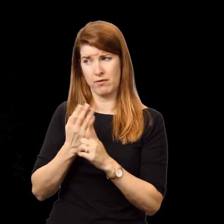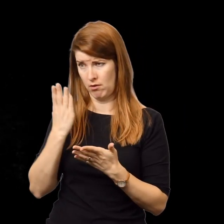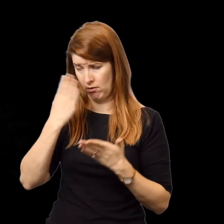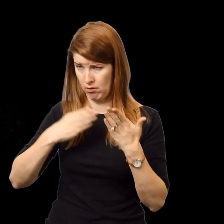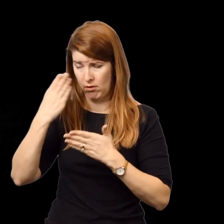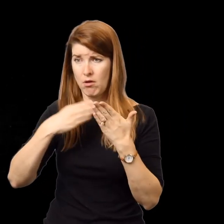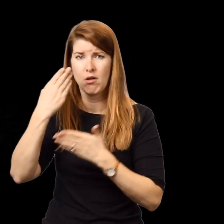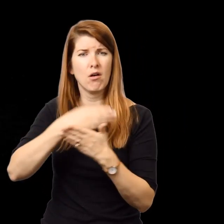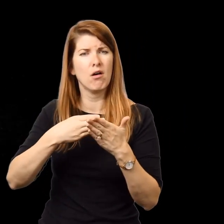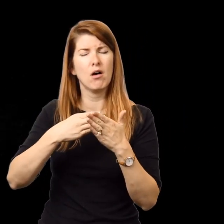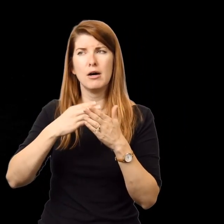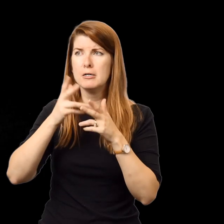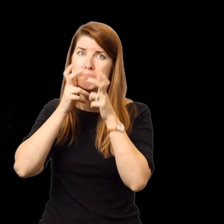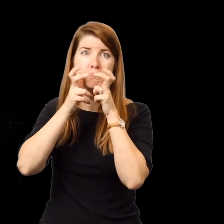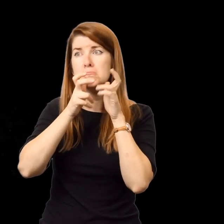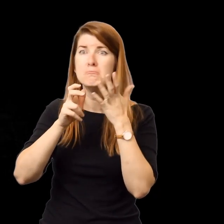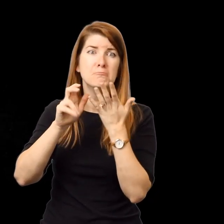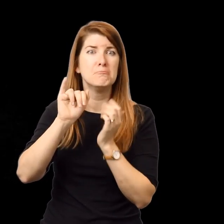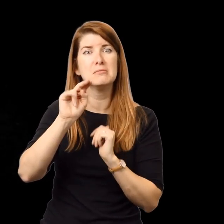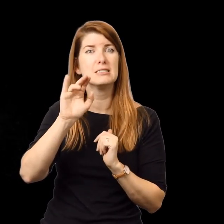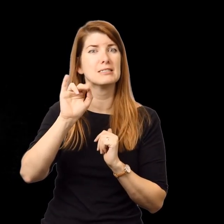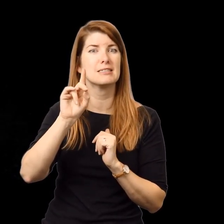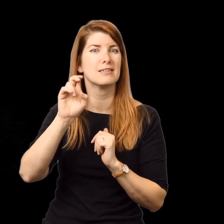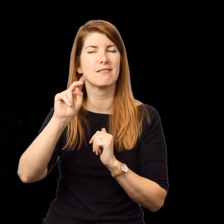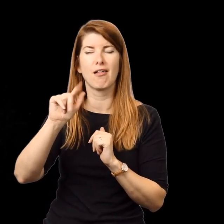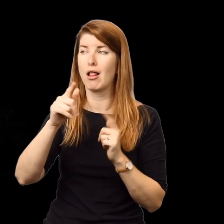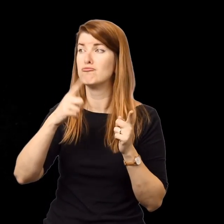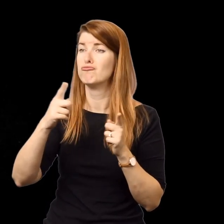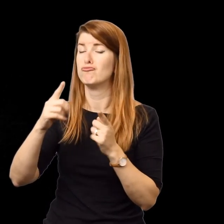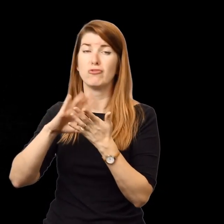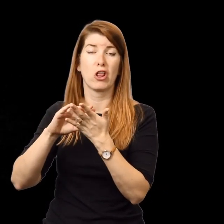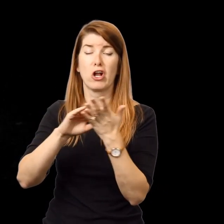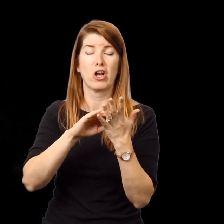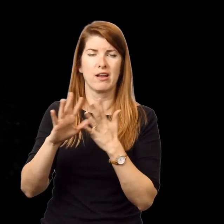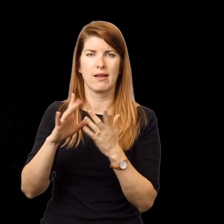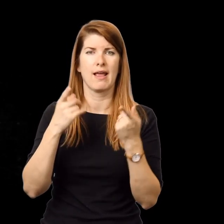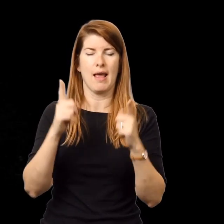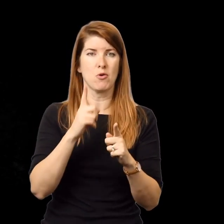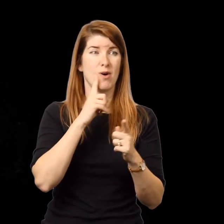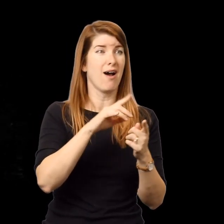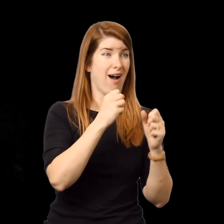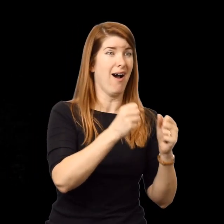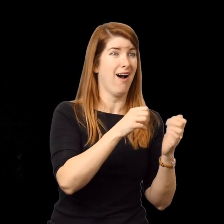out on incidental learning and/or have language delays, they develop splinter skills,